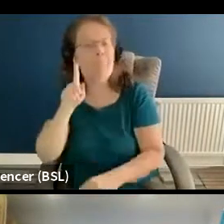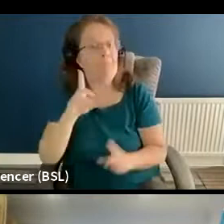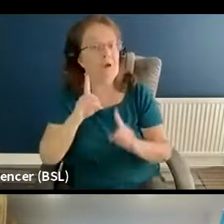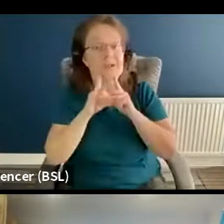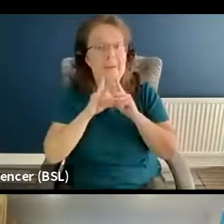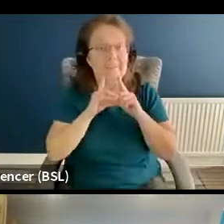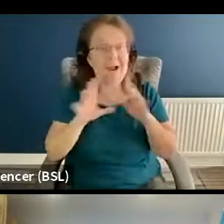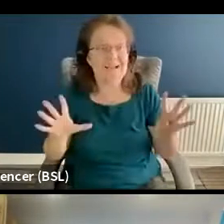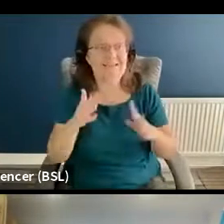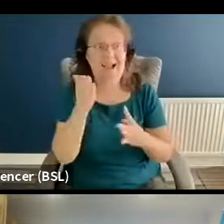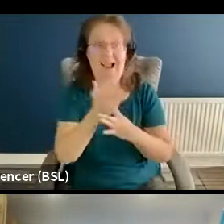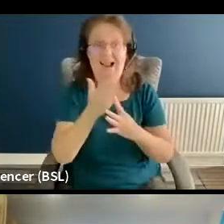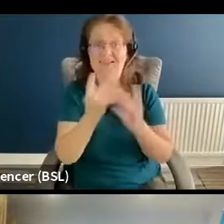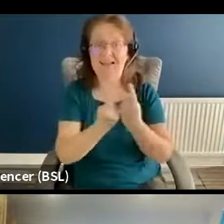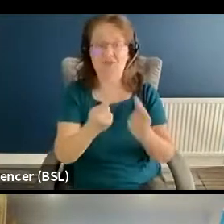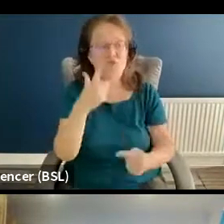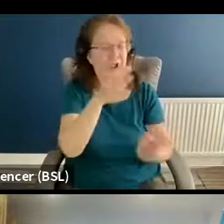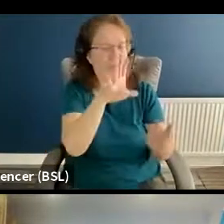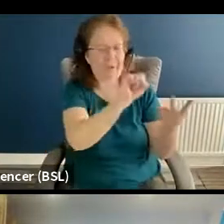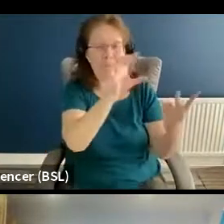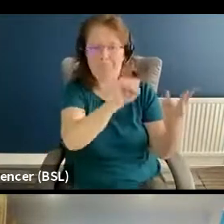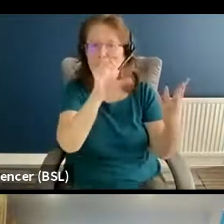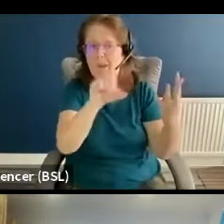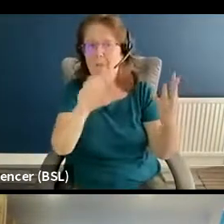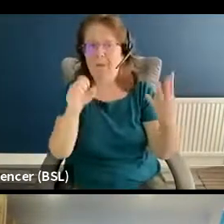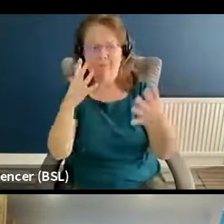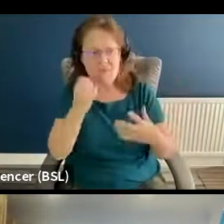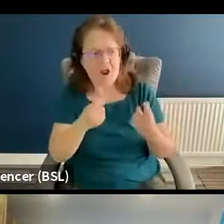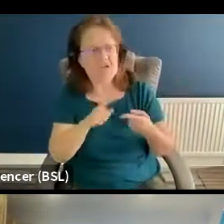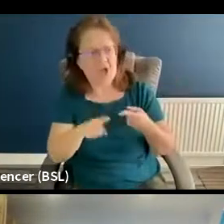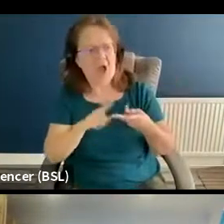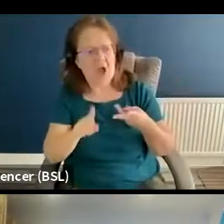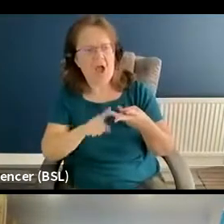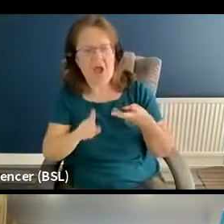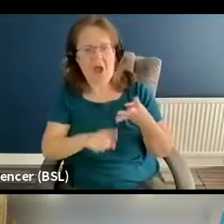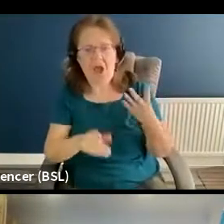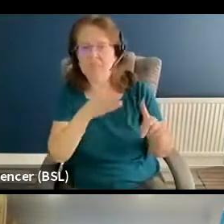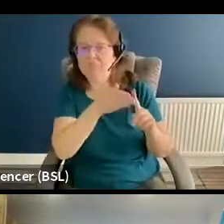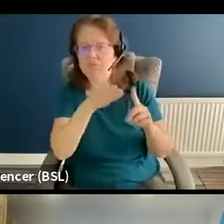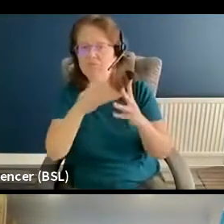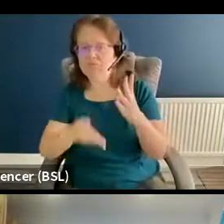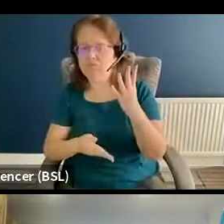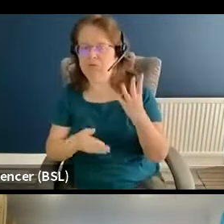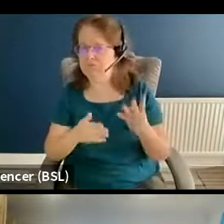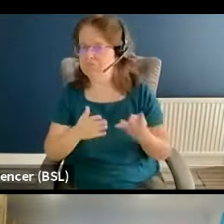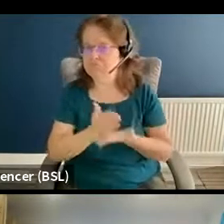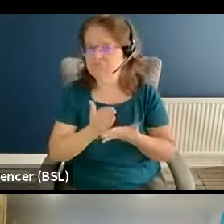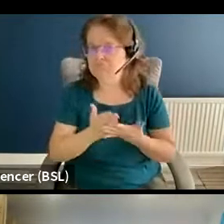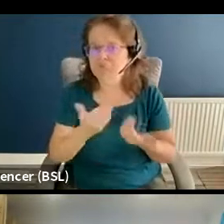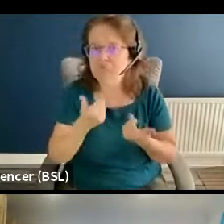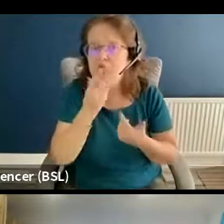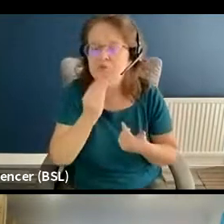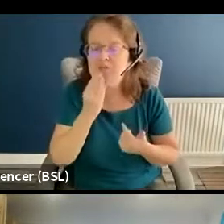accessibility issues you can find that are that, that I, that Wave identifies like it's it's really